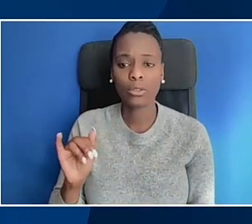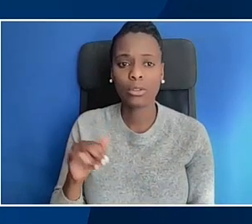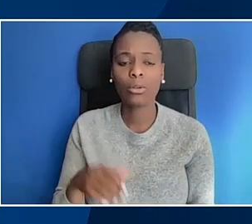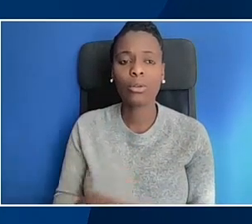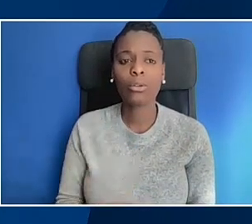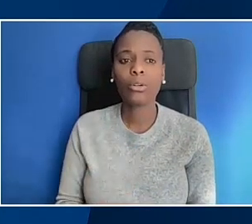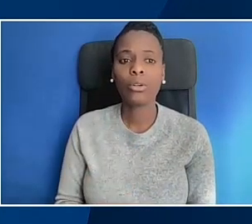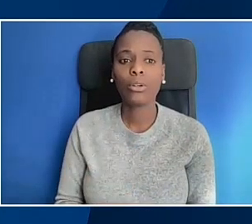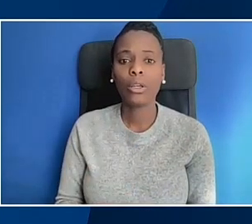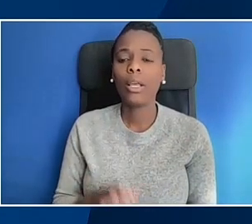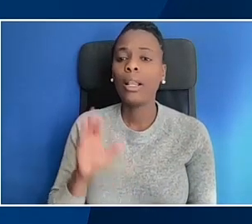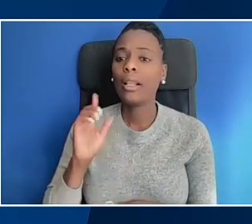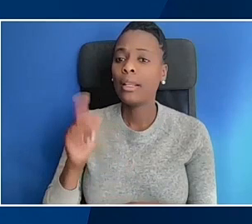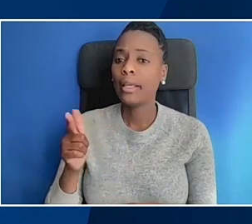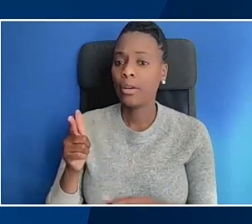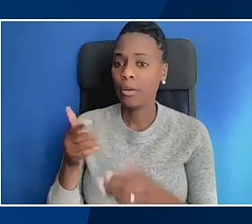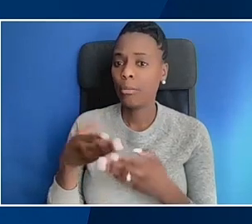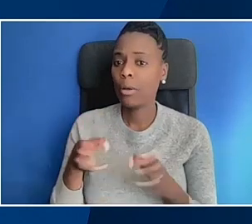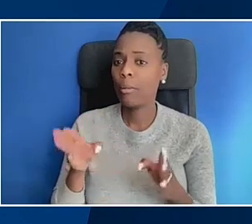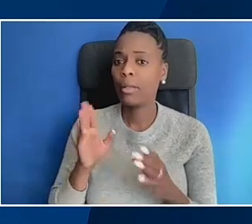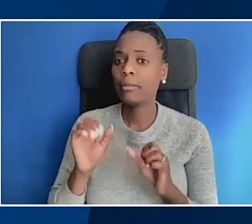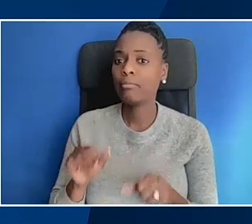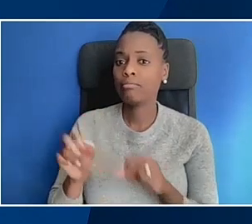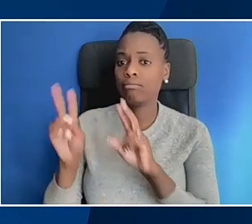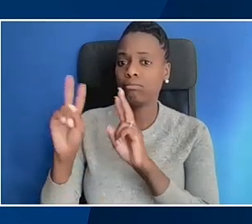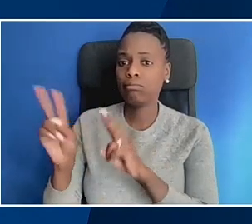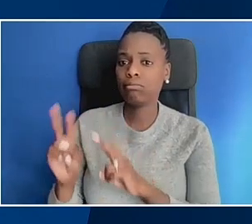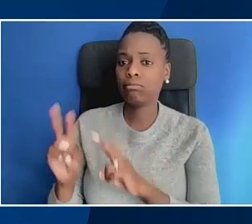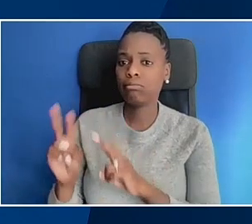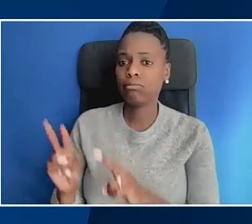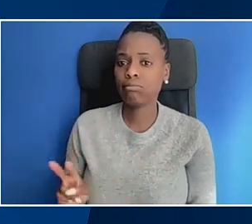at a later time. And it's visible to the Department.